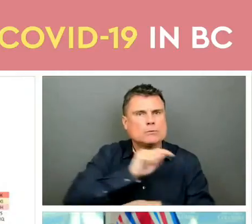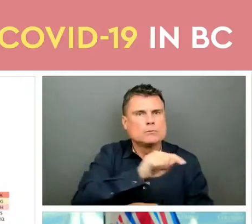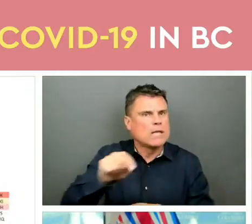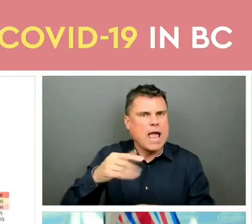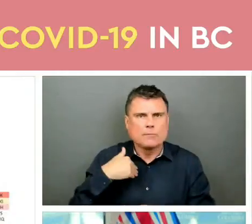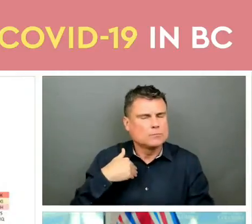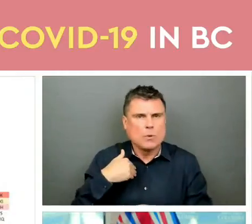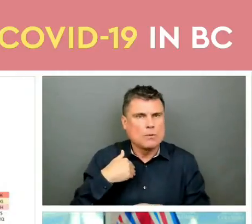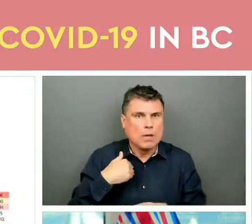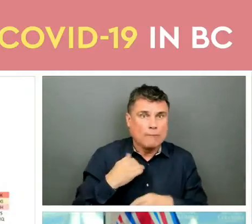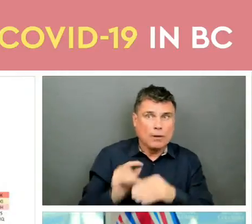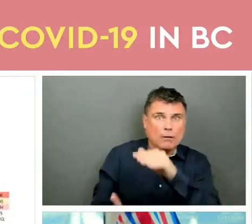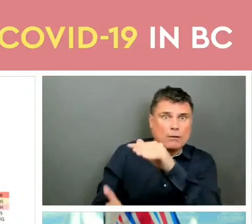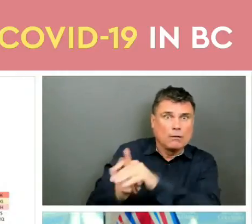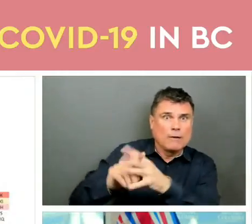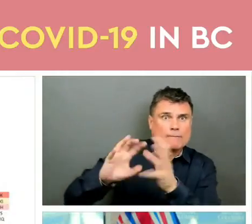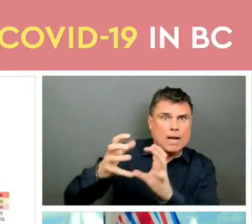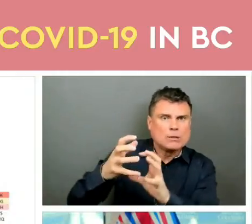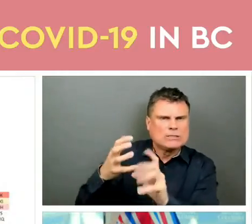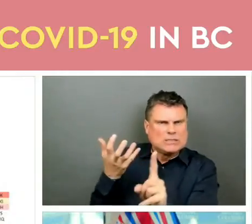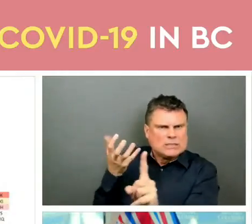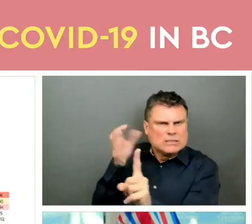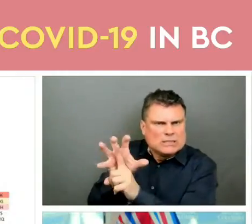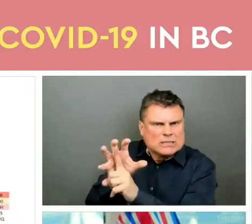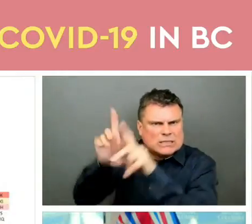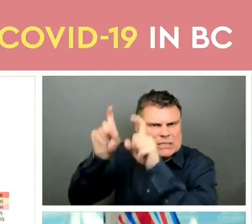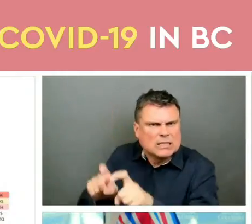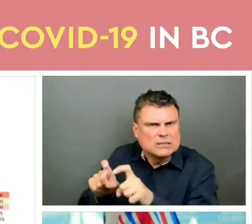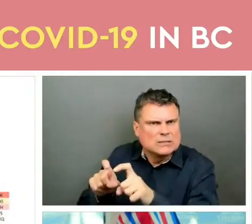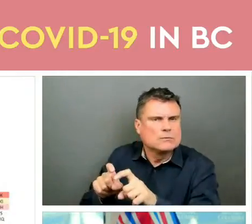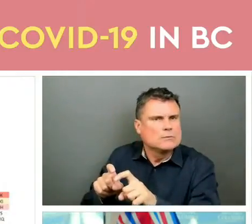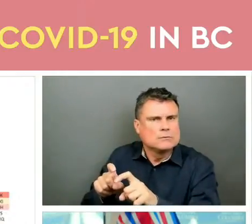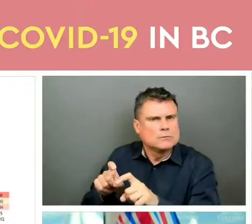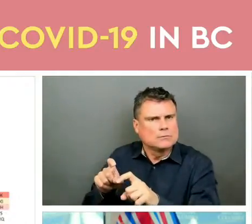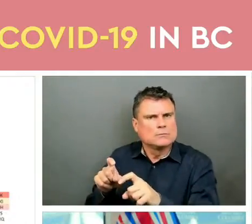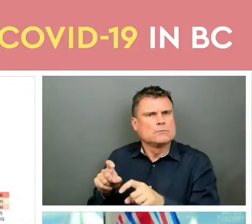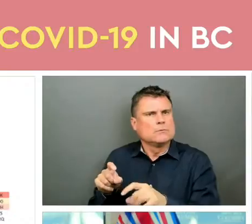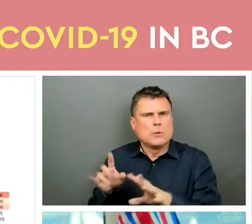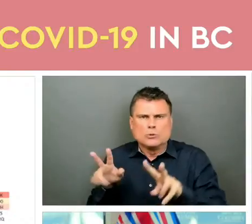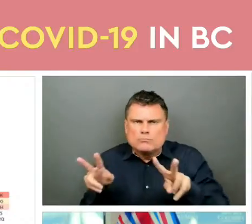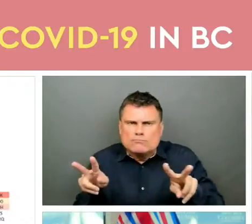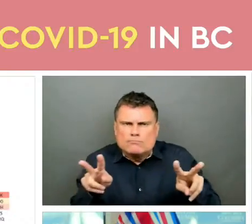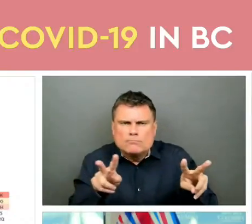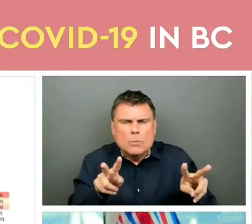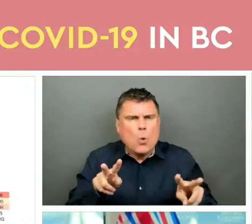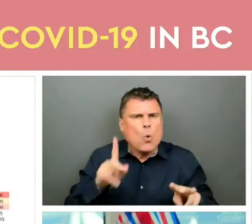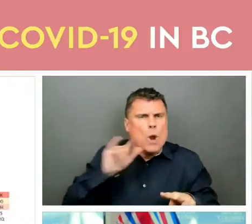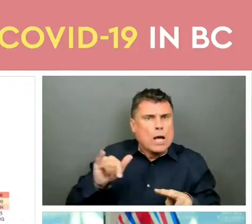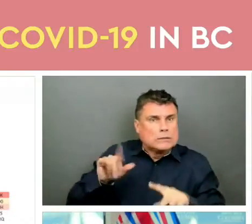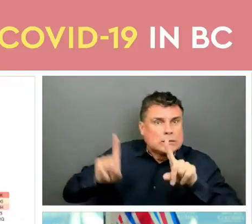to test so much anymore to understand if we have the UK strain here, because it is here and it